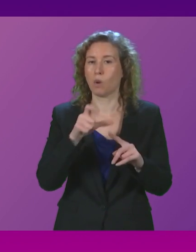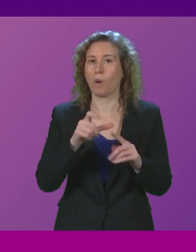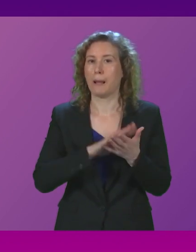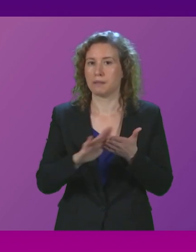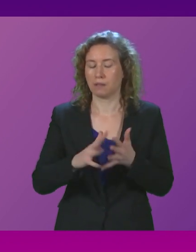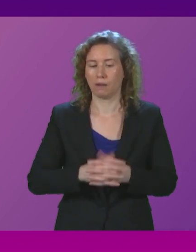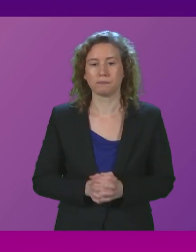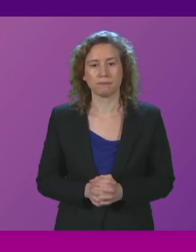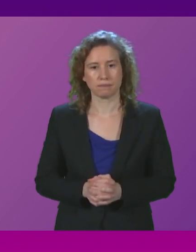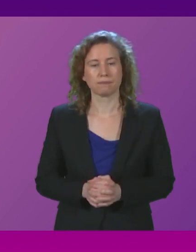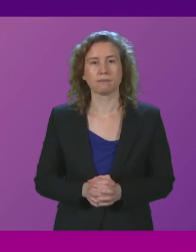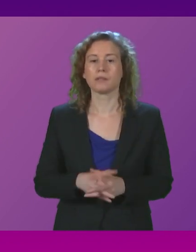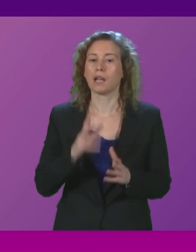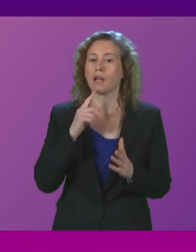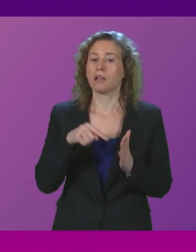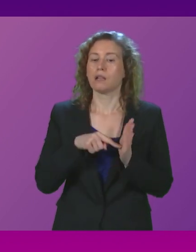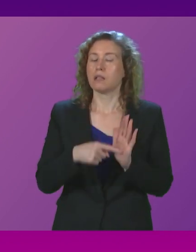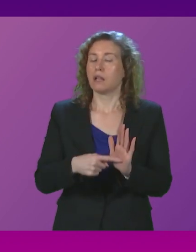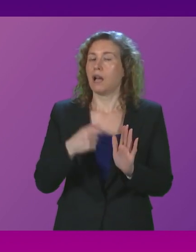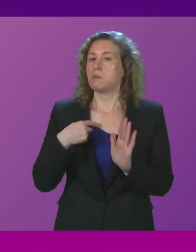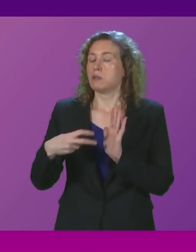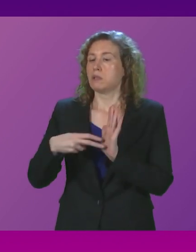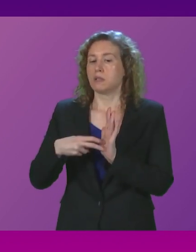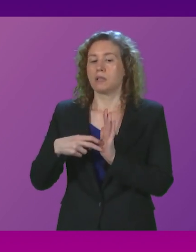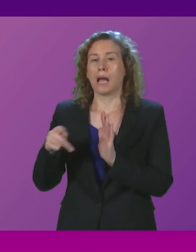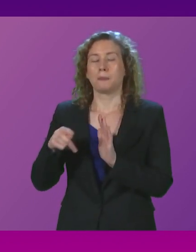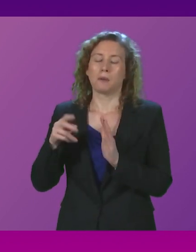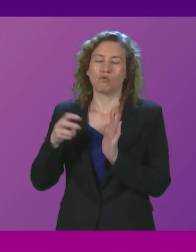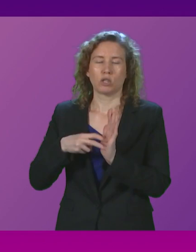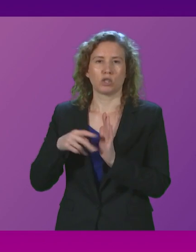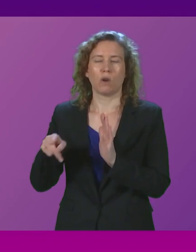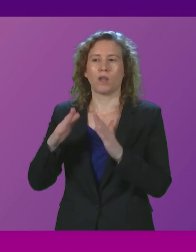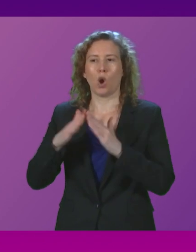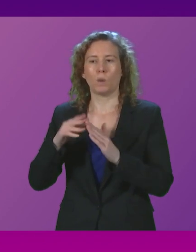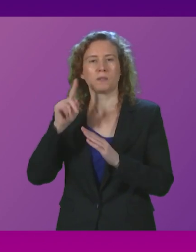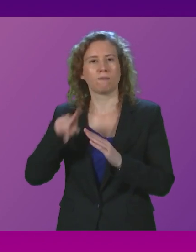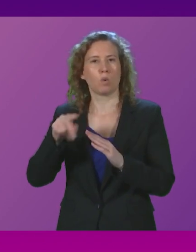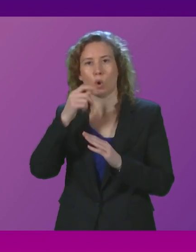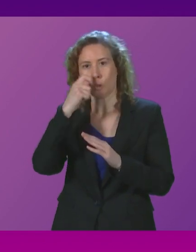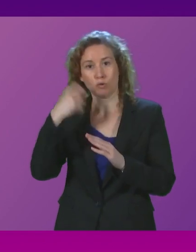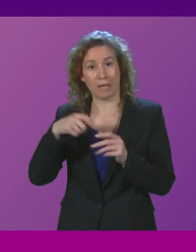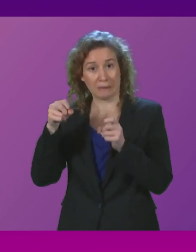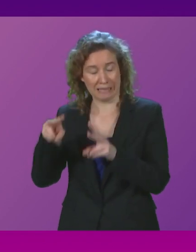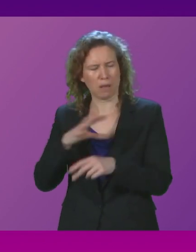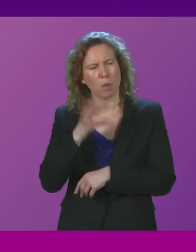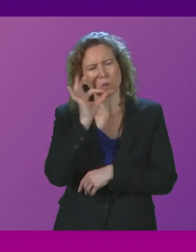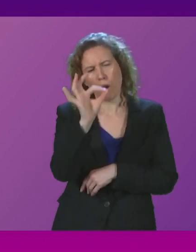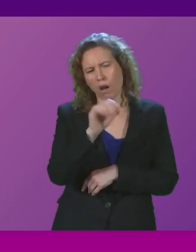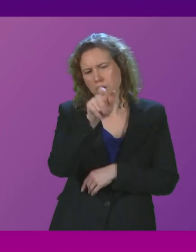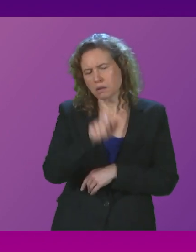I refer the chamber to my entry in the register of members’ interests. I am a member of the homes for Ukraine scheme. To ask the First Minister when the Scottish Government will announce the outcome of its